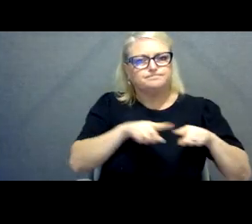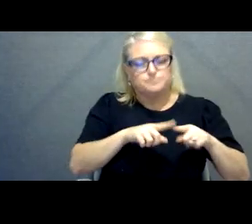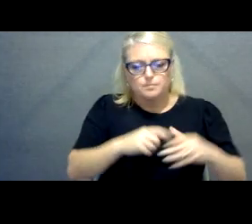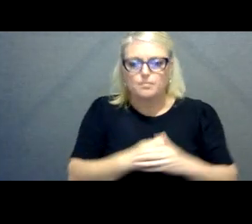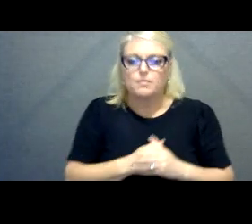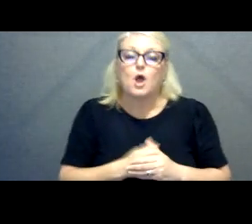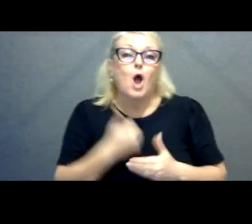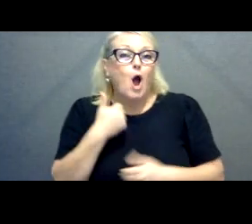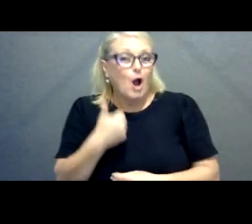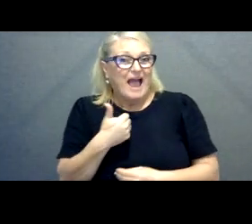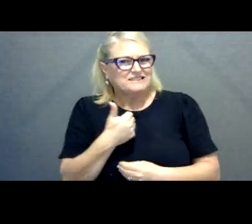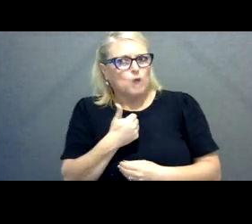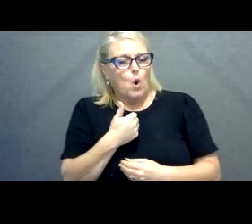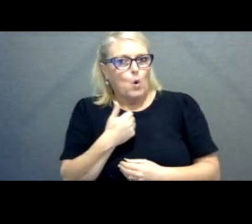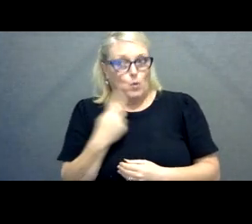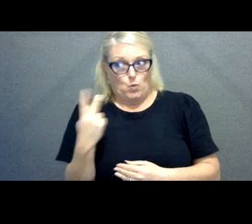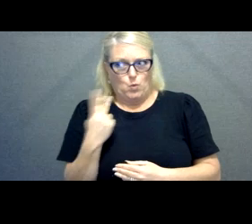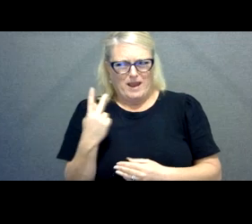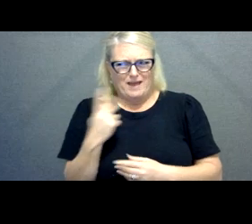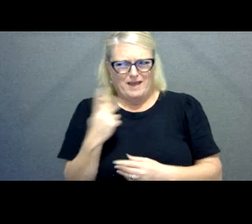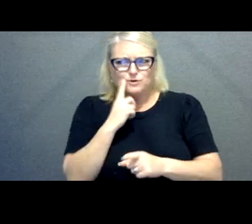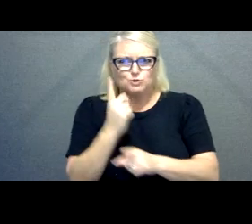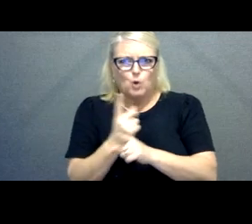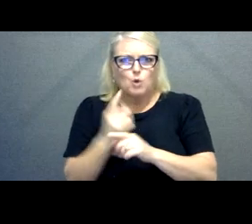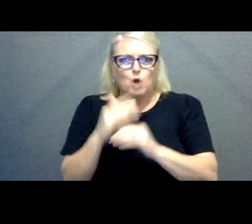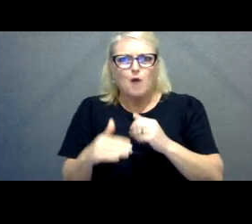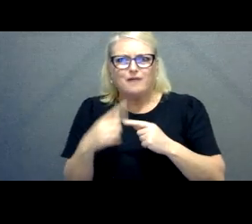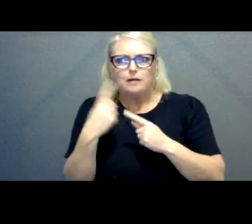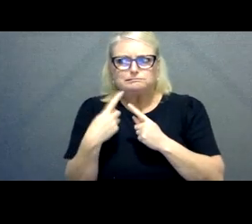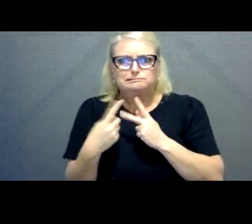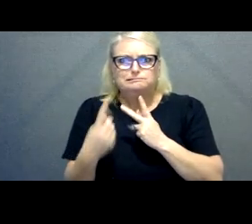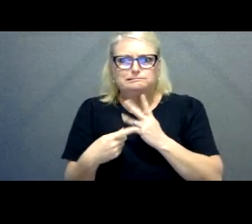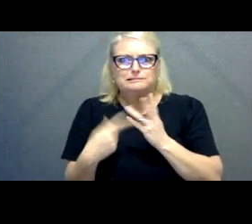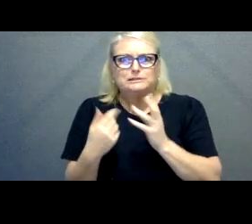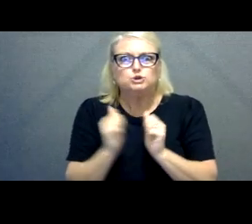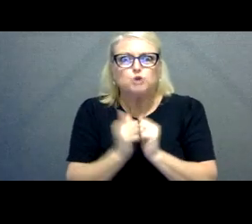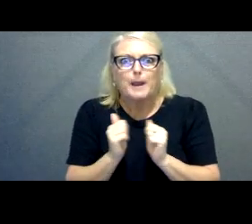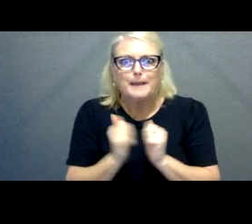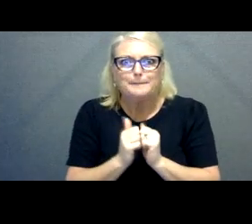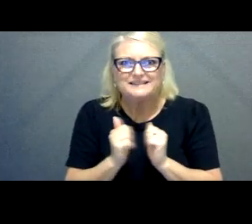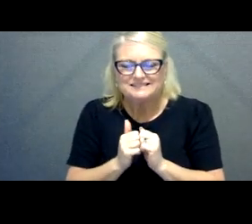documents there probably important for people to know what happens if we get an application that